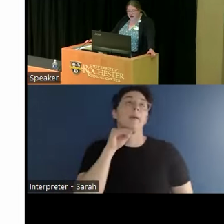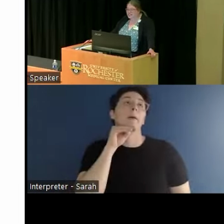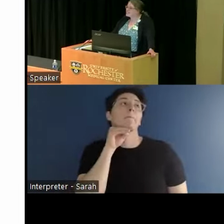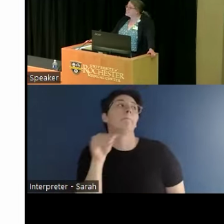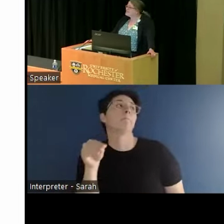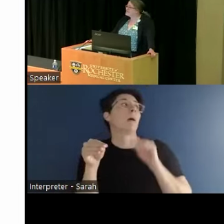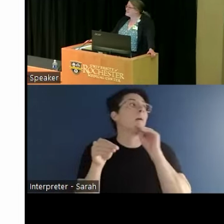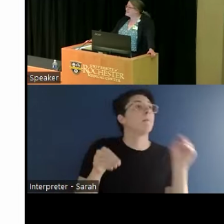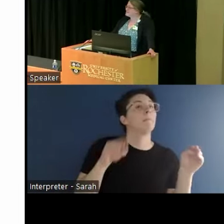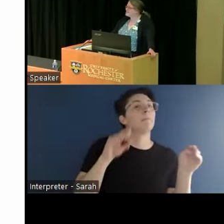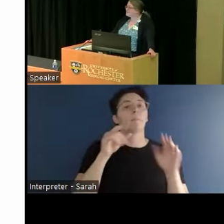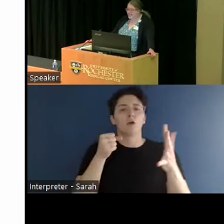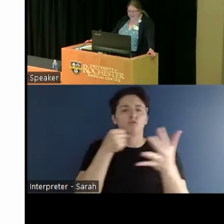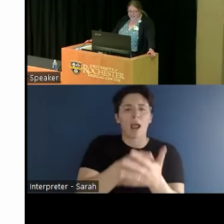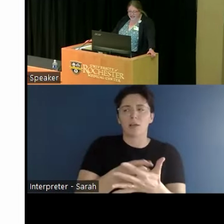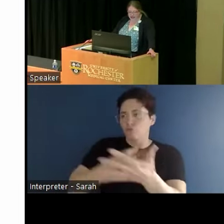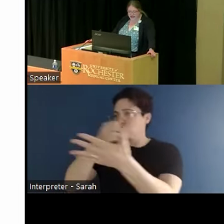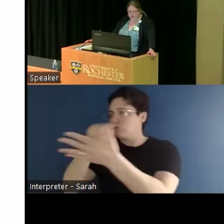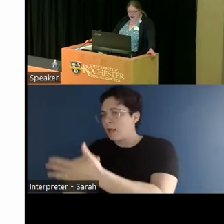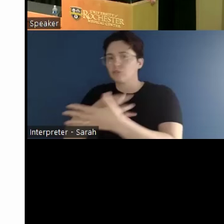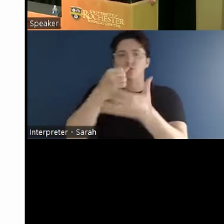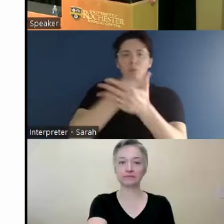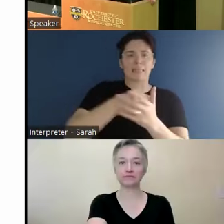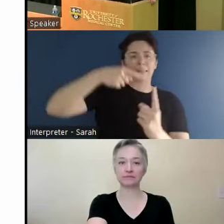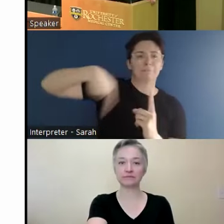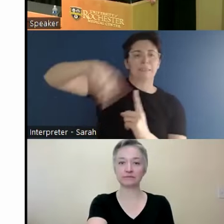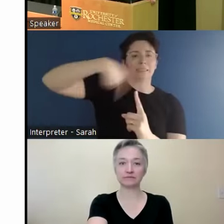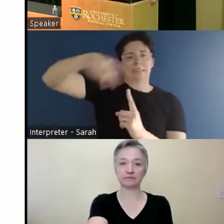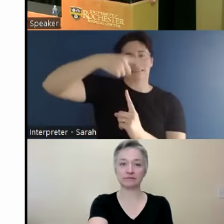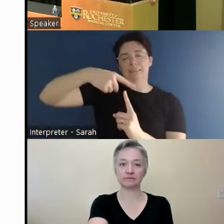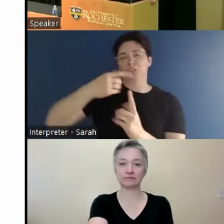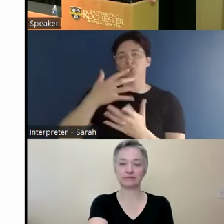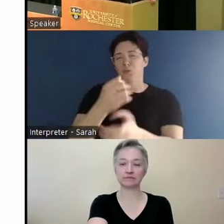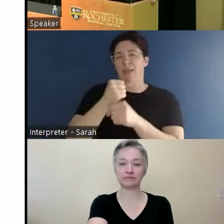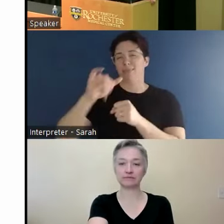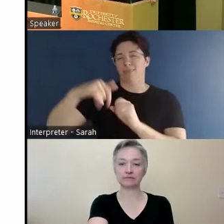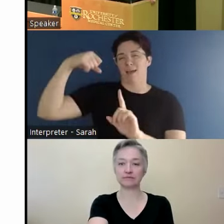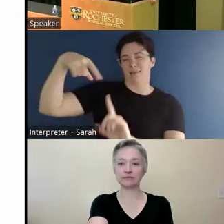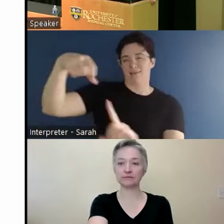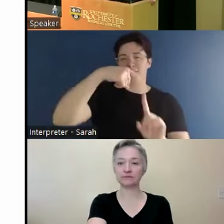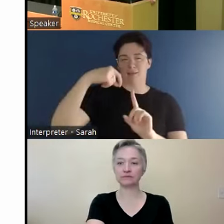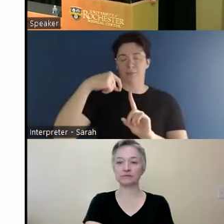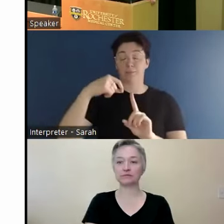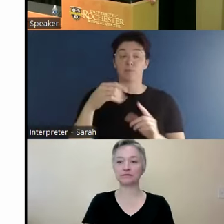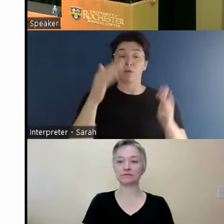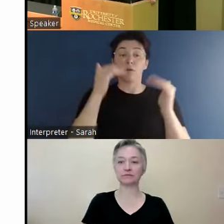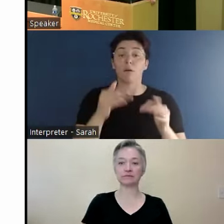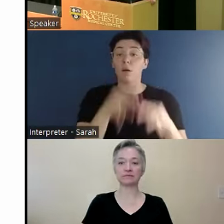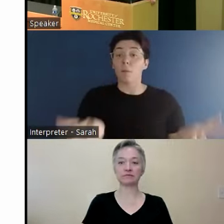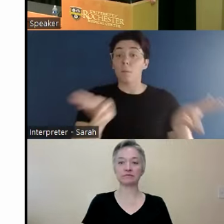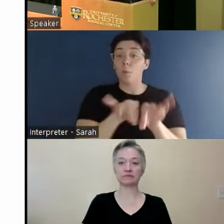crashing into Furniture spinning to get that input and then really importantly if an individual is